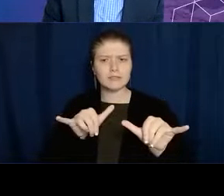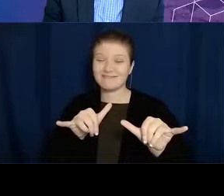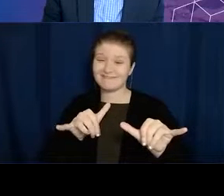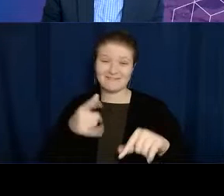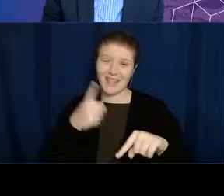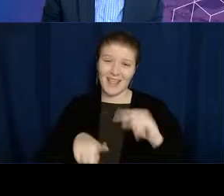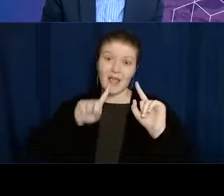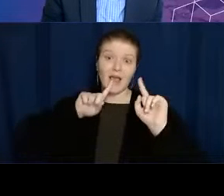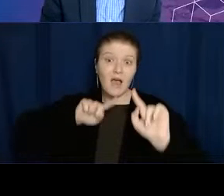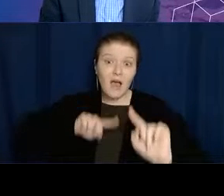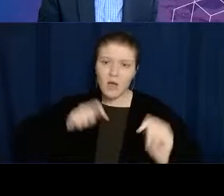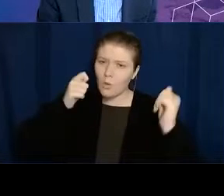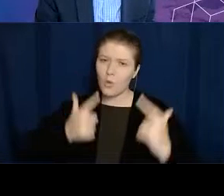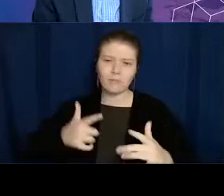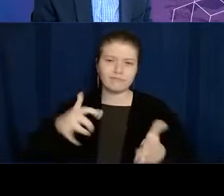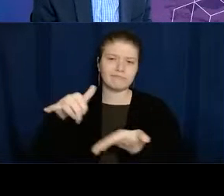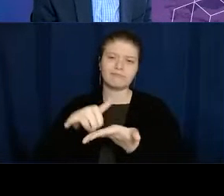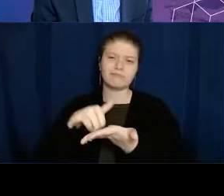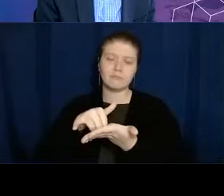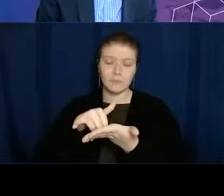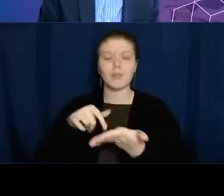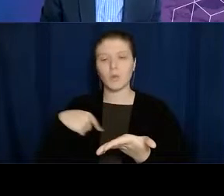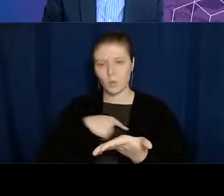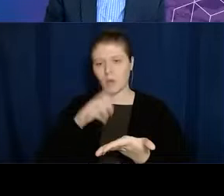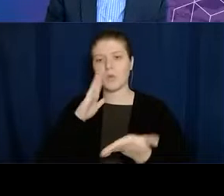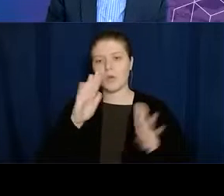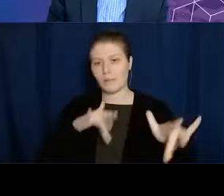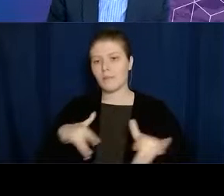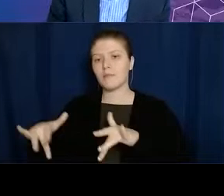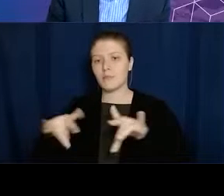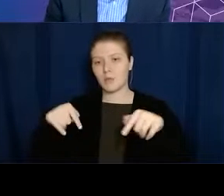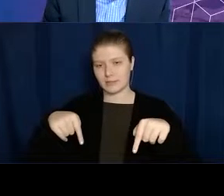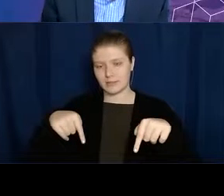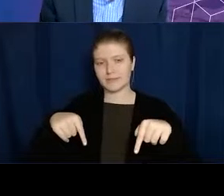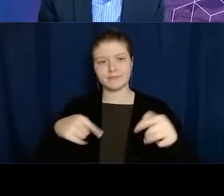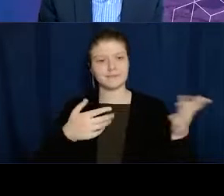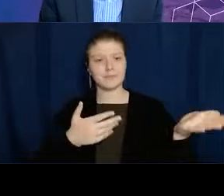And it will be made available on our website, nsfpolicyoutreach.com, in the coming weeks.